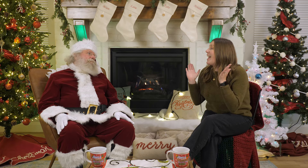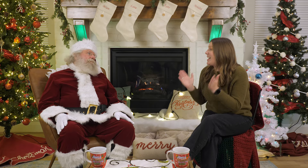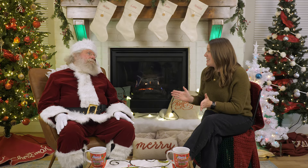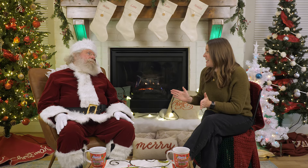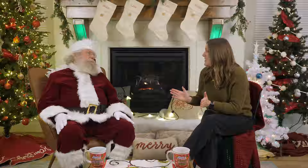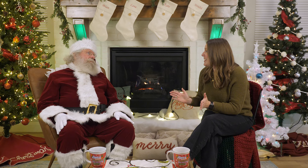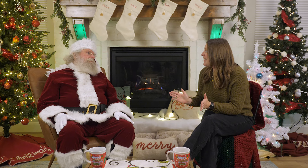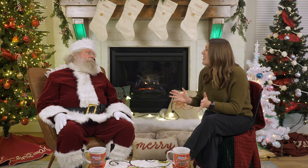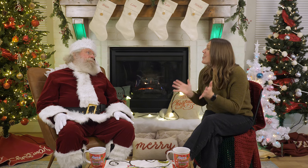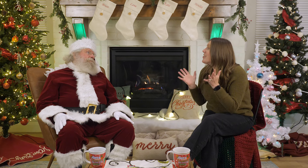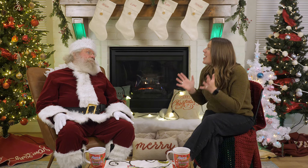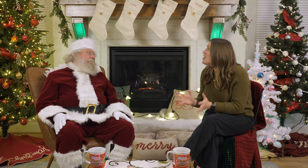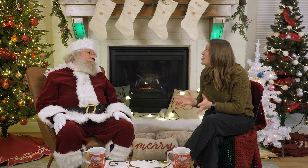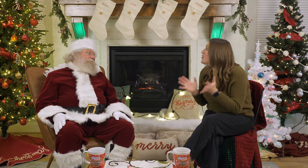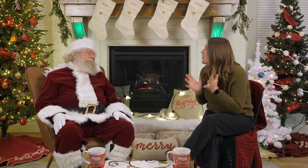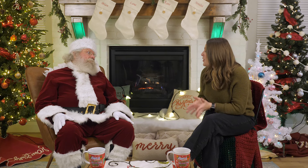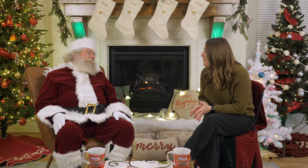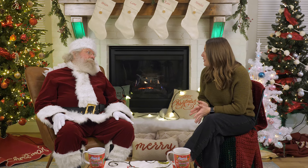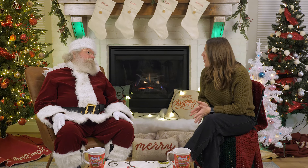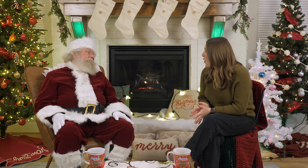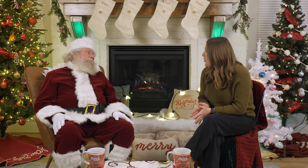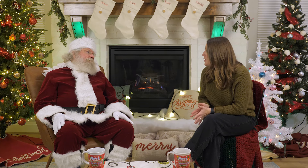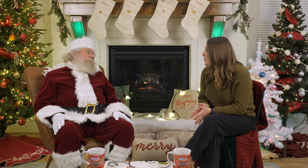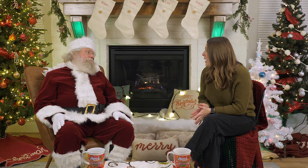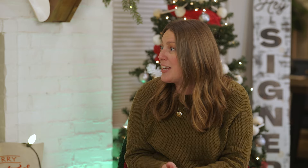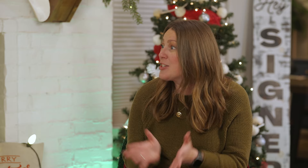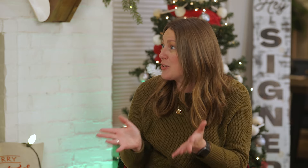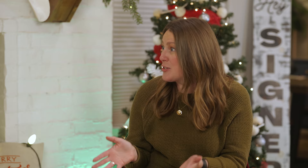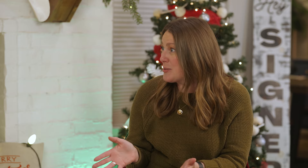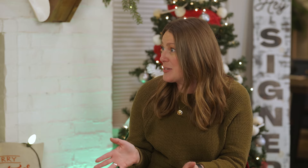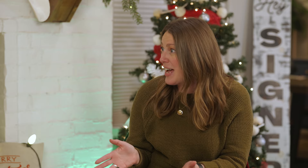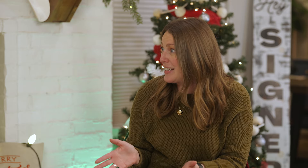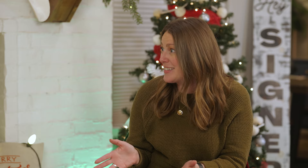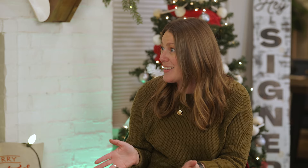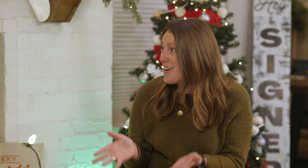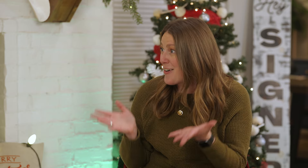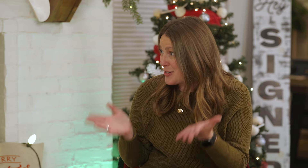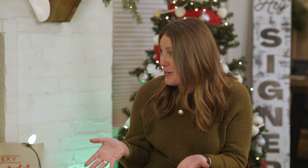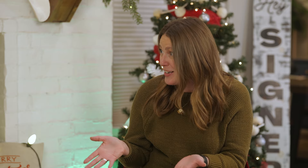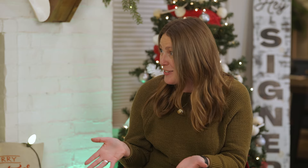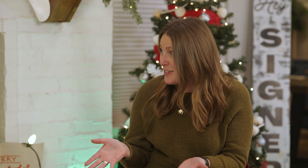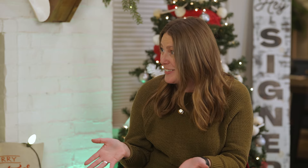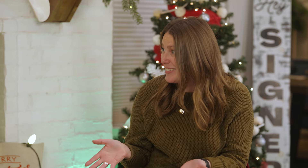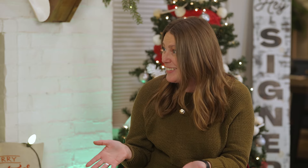Hey, Santa. Thank you for traveling all this way to learn some signs. Are you ready to learn?